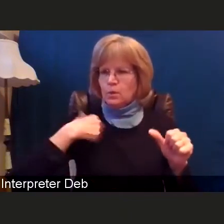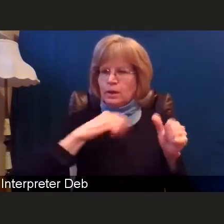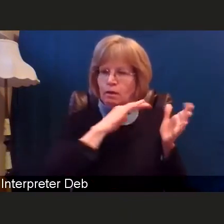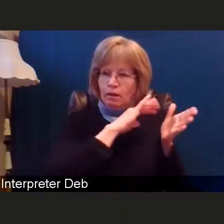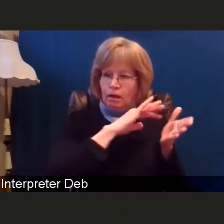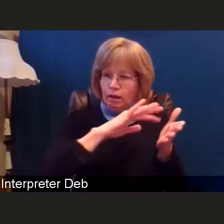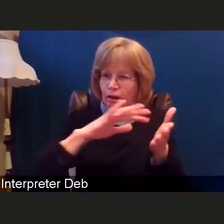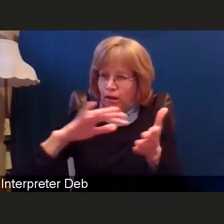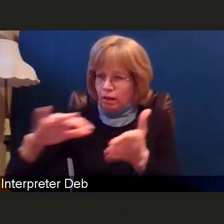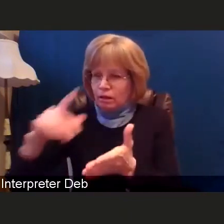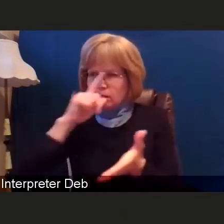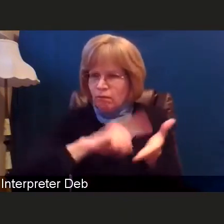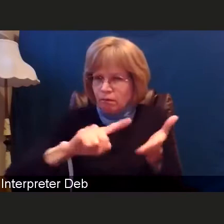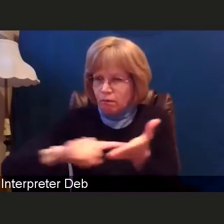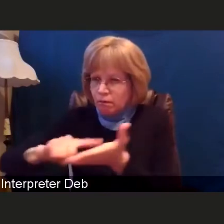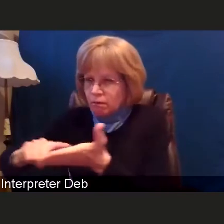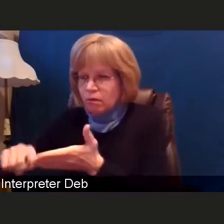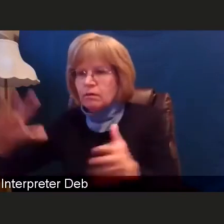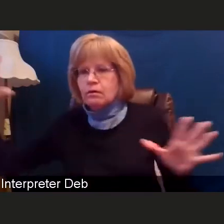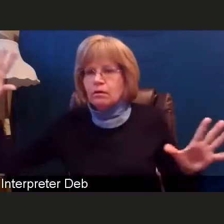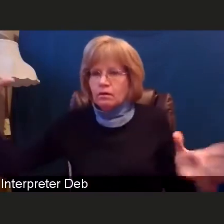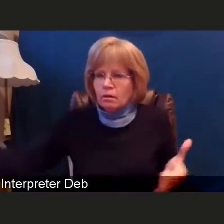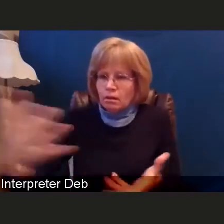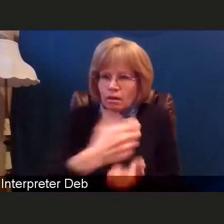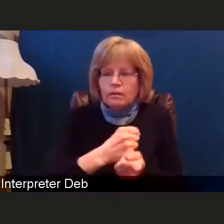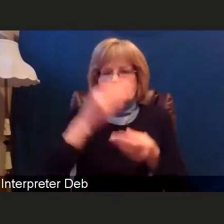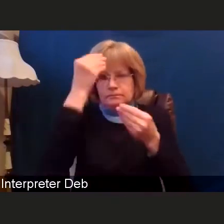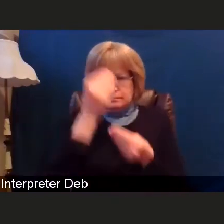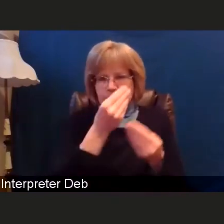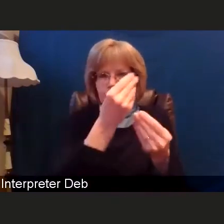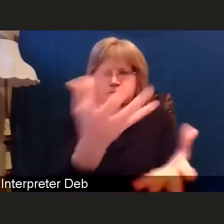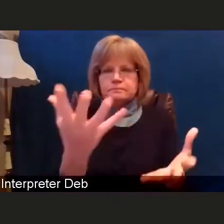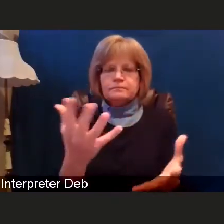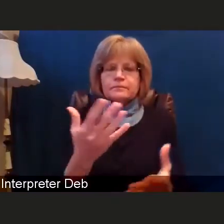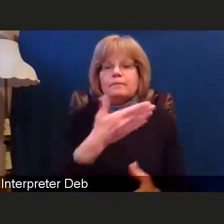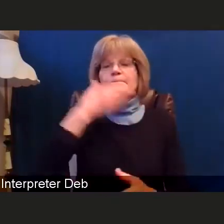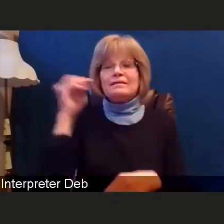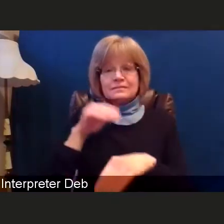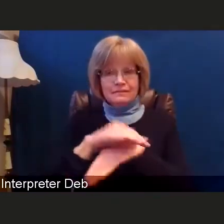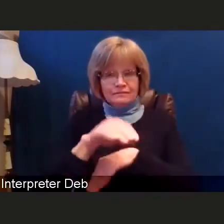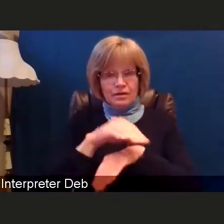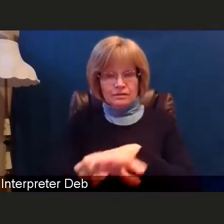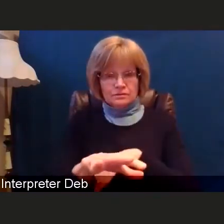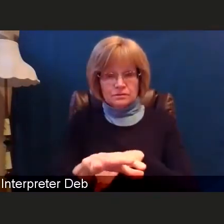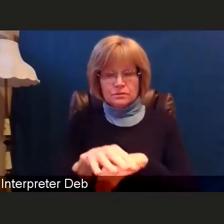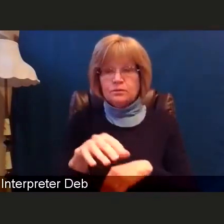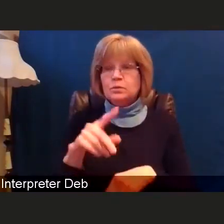so that we can give you the best advice on what should be done, what you should be thinking about,